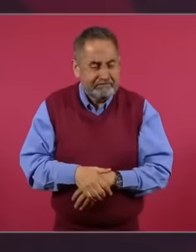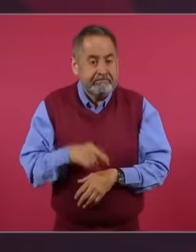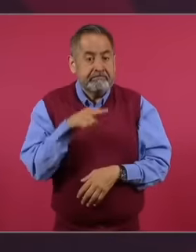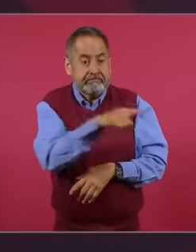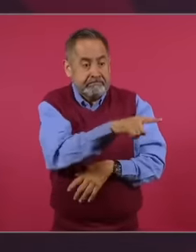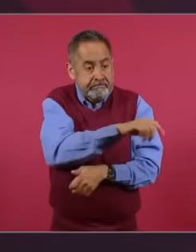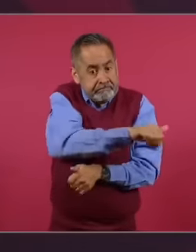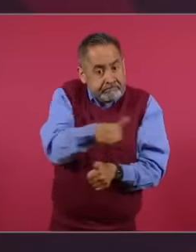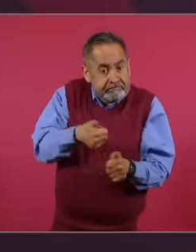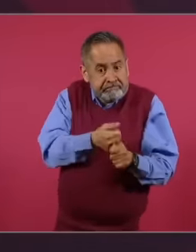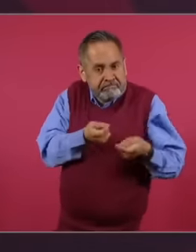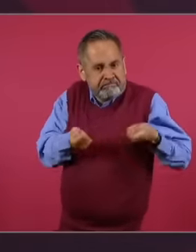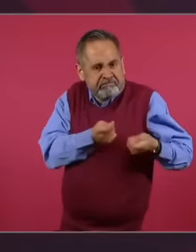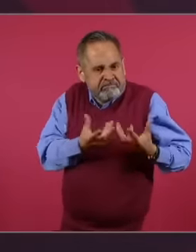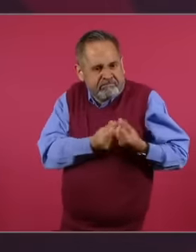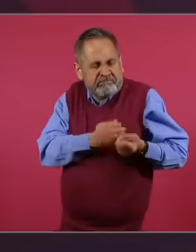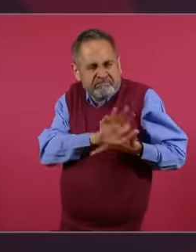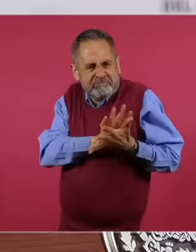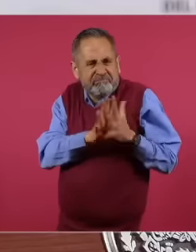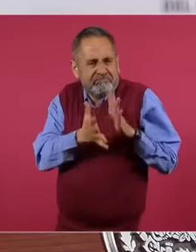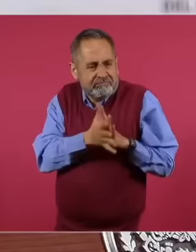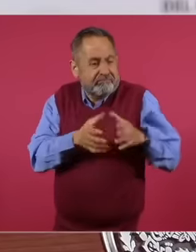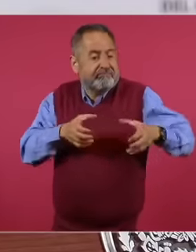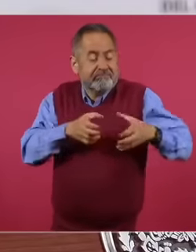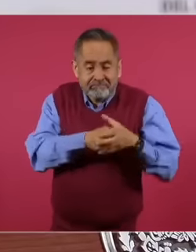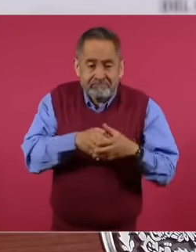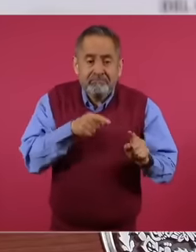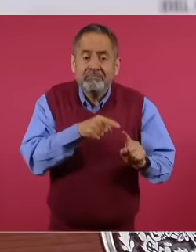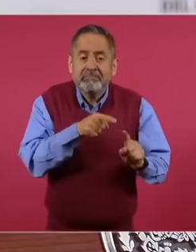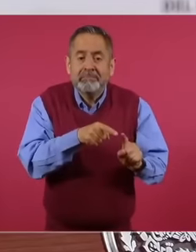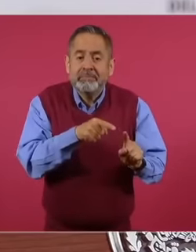uh